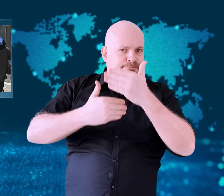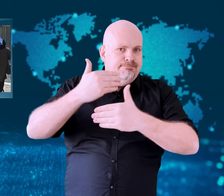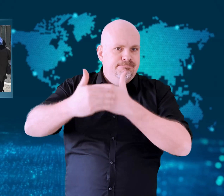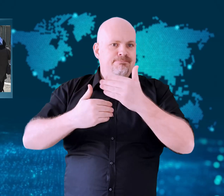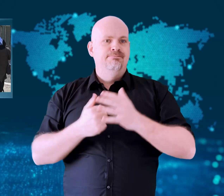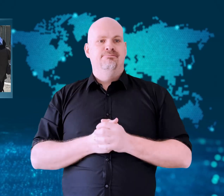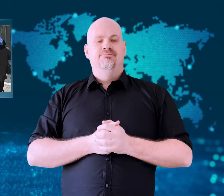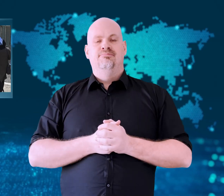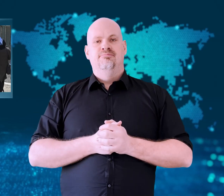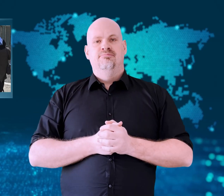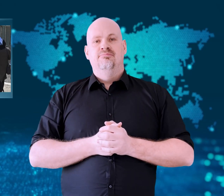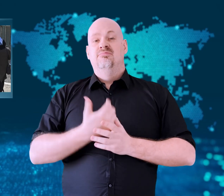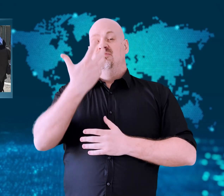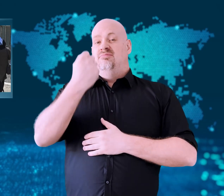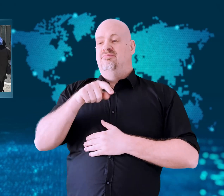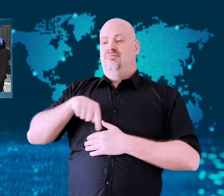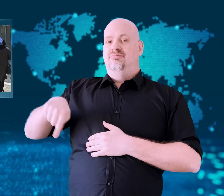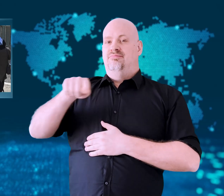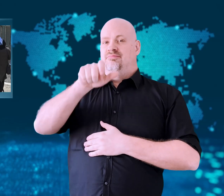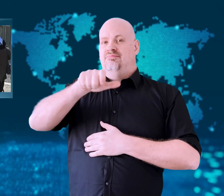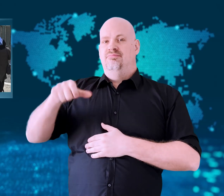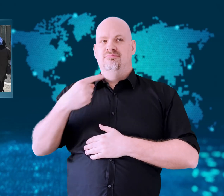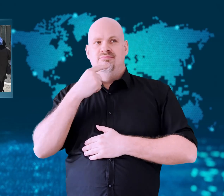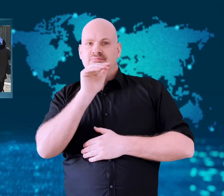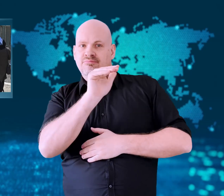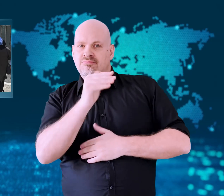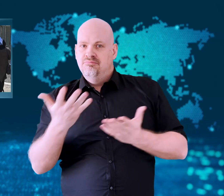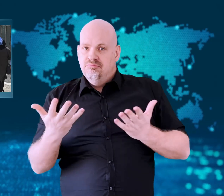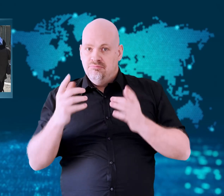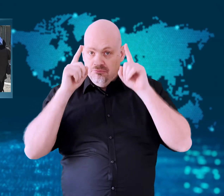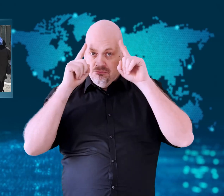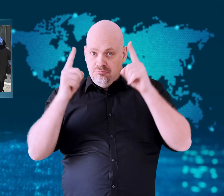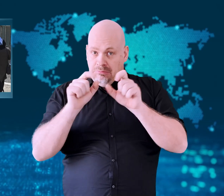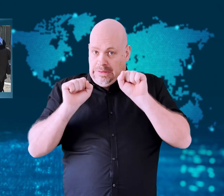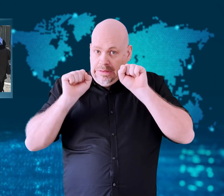between two sections of the classes.